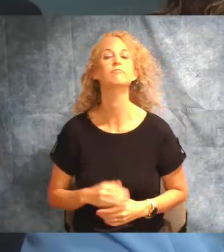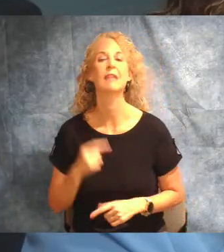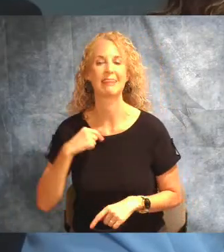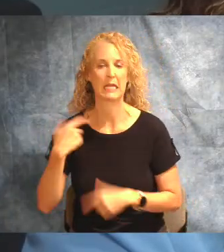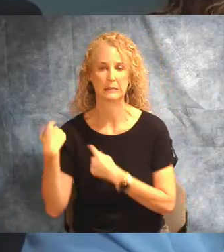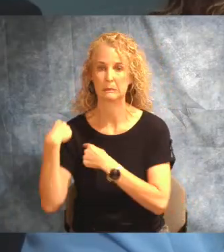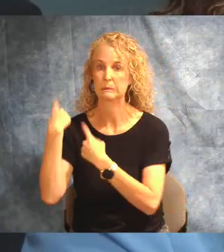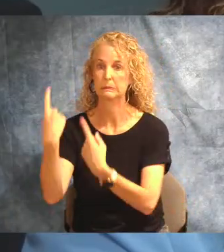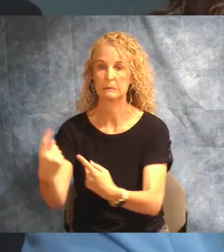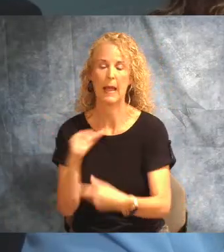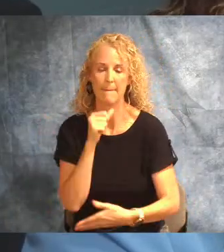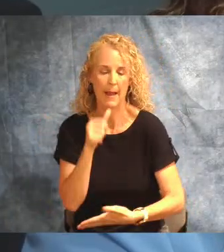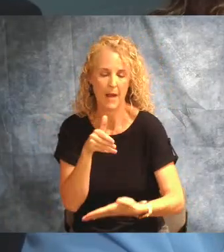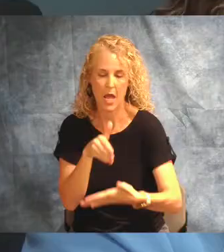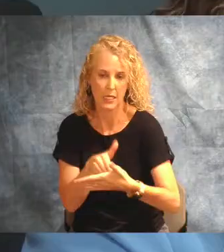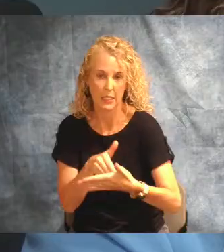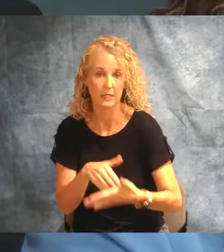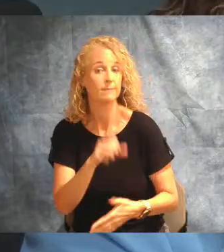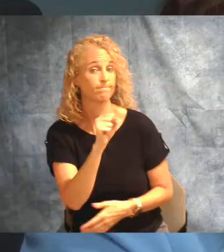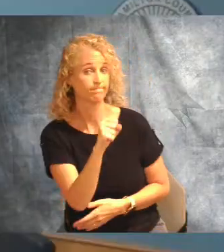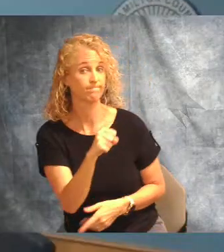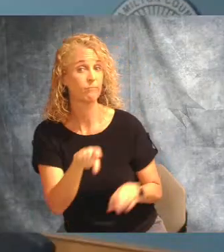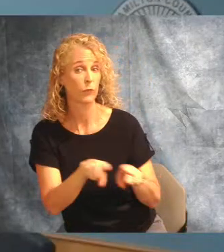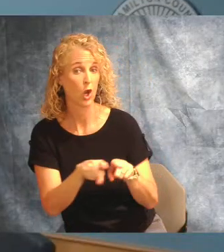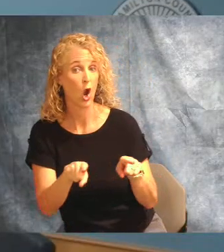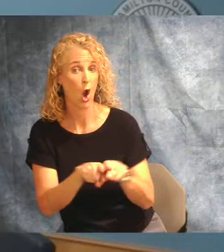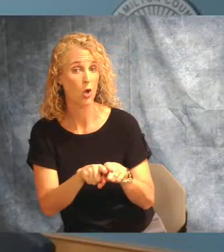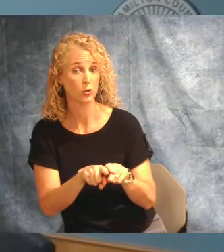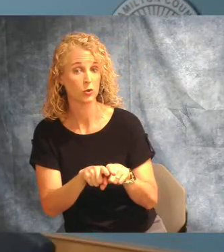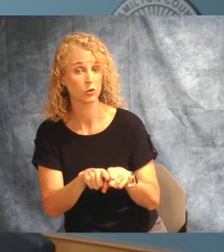I'm not against it. Yeah. And and Commissioner, this is also I know as we've looked in the past